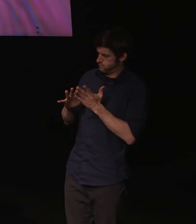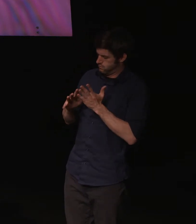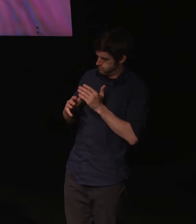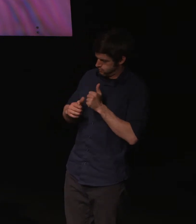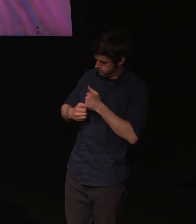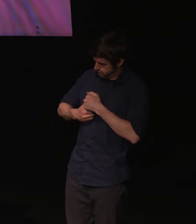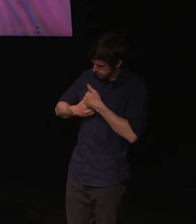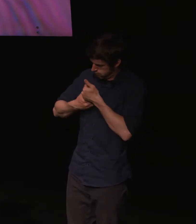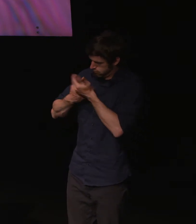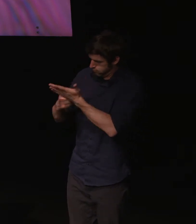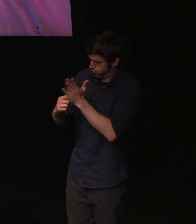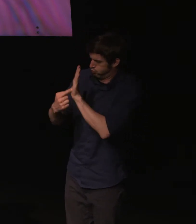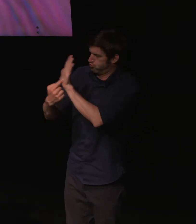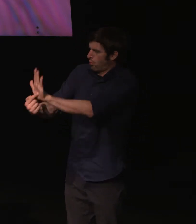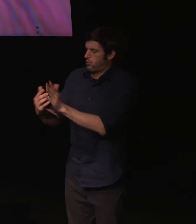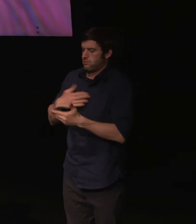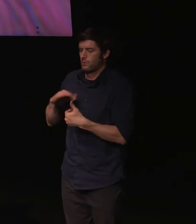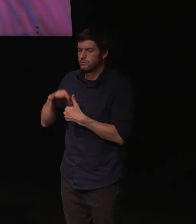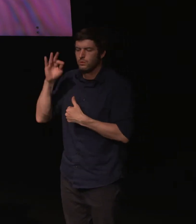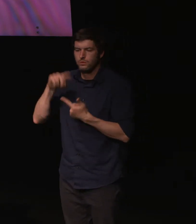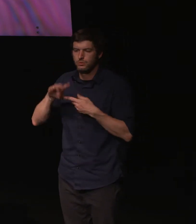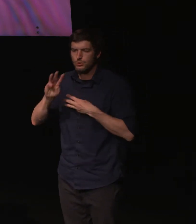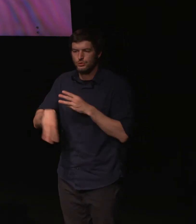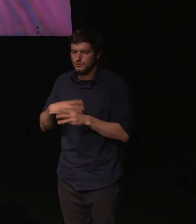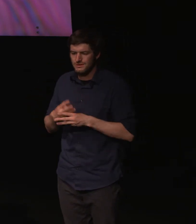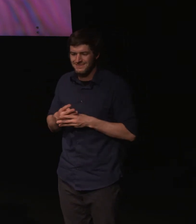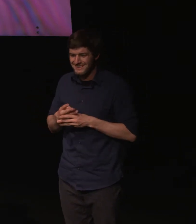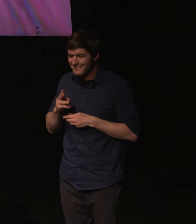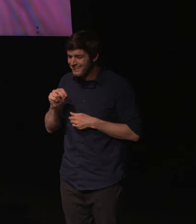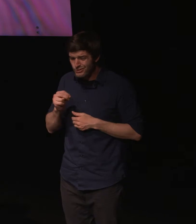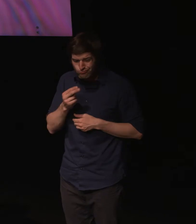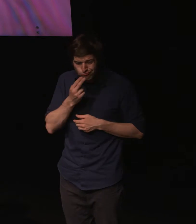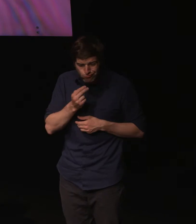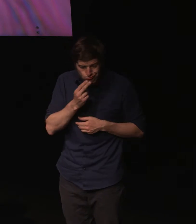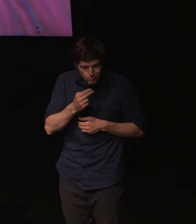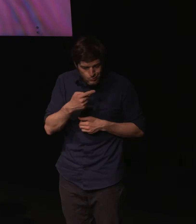Even with a little, tiny puzzle game that, you know, only a few thousand people are gonna play.